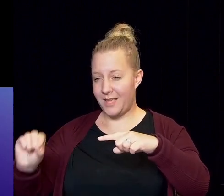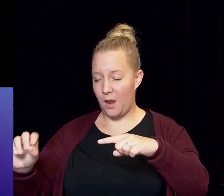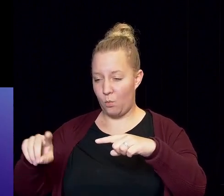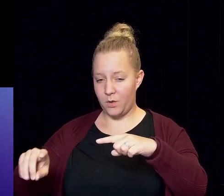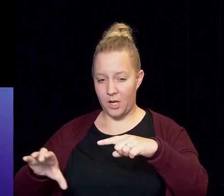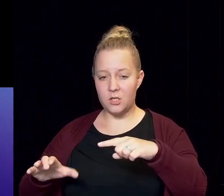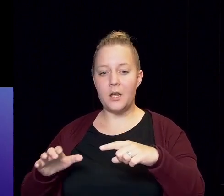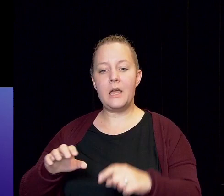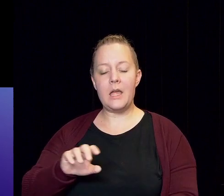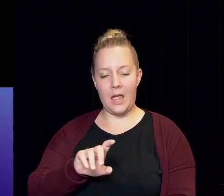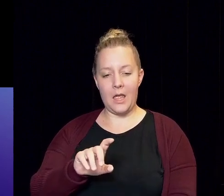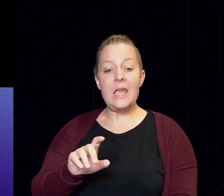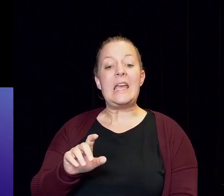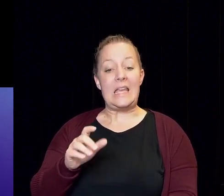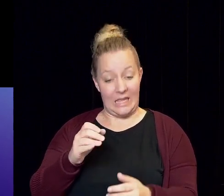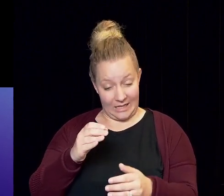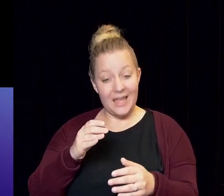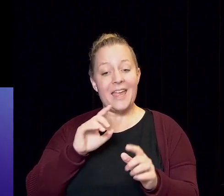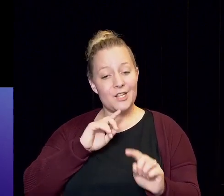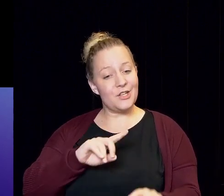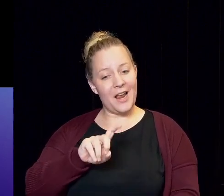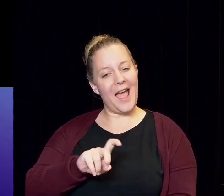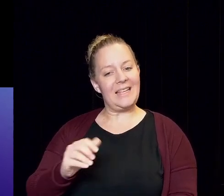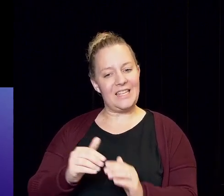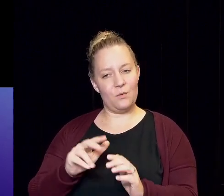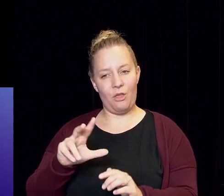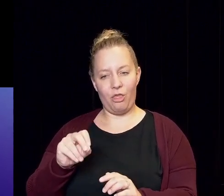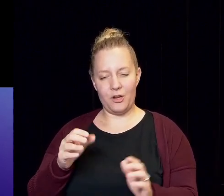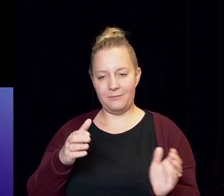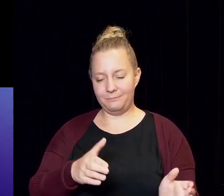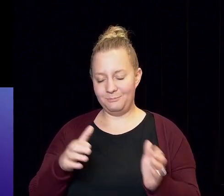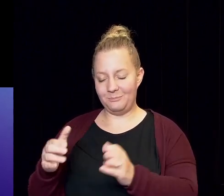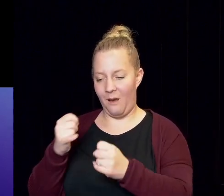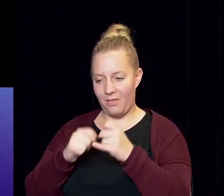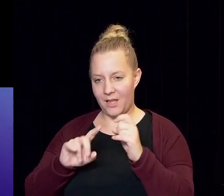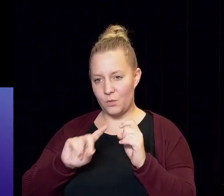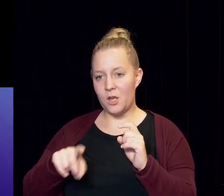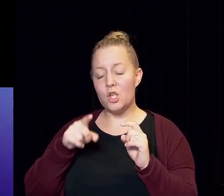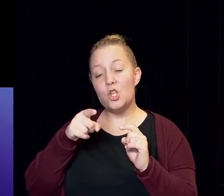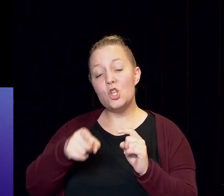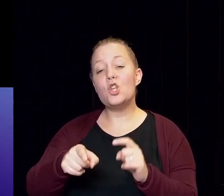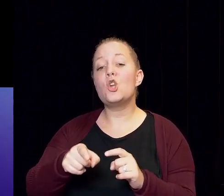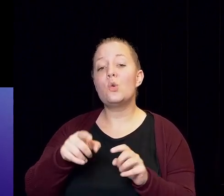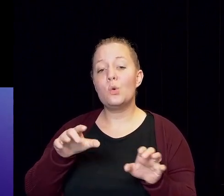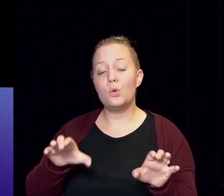x = 30. All right, and then on this very last question, I want you to completely solve it out